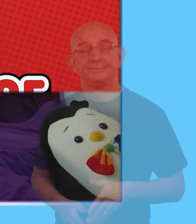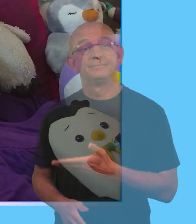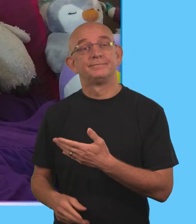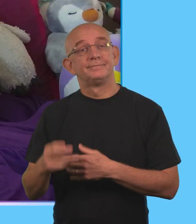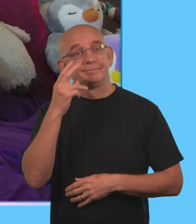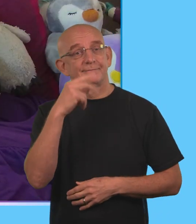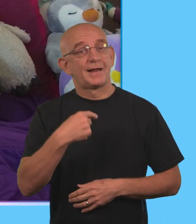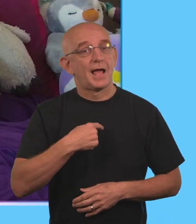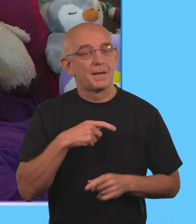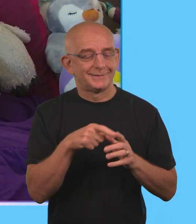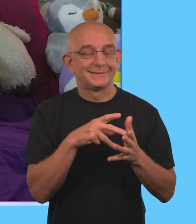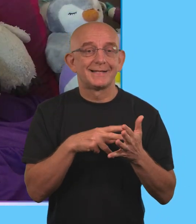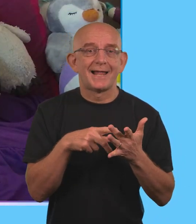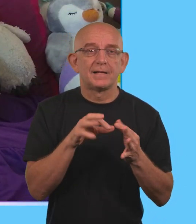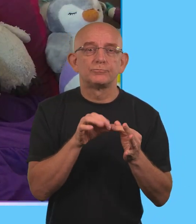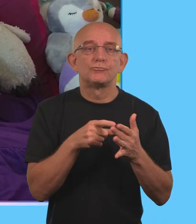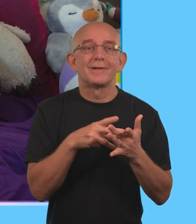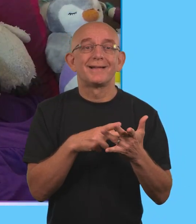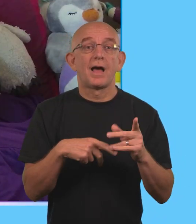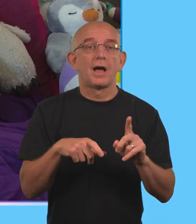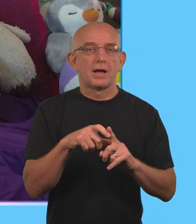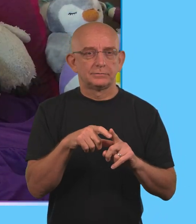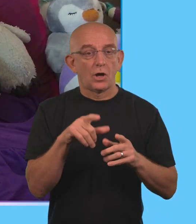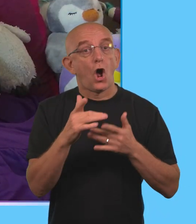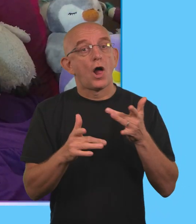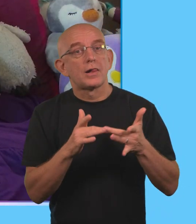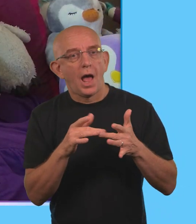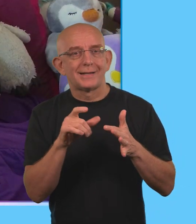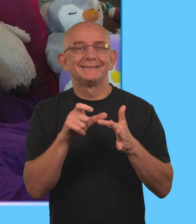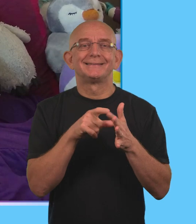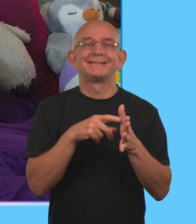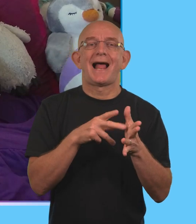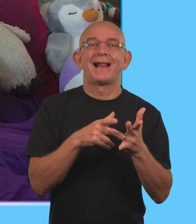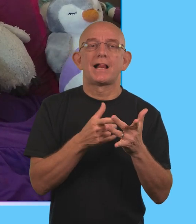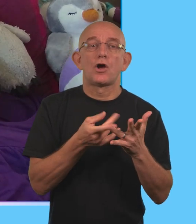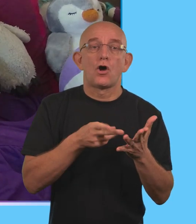Hi everyone. My name is Danni Brennand, also known as Dannilion online.